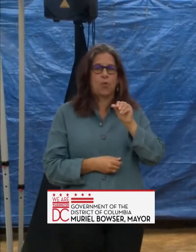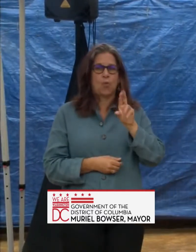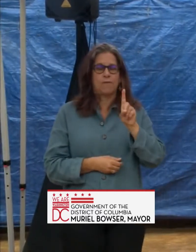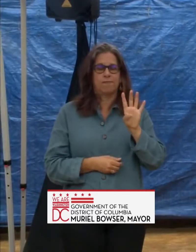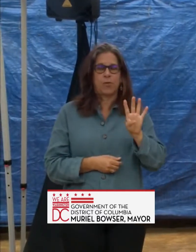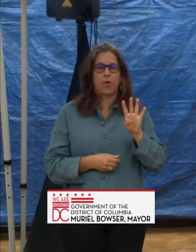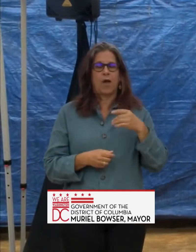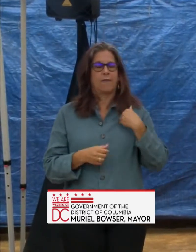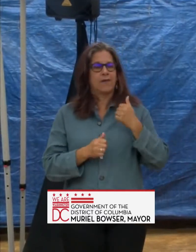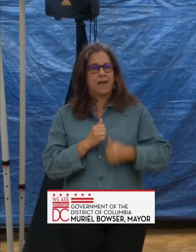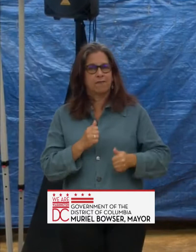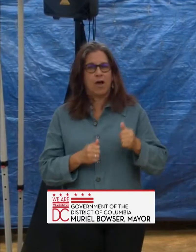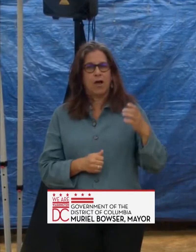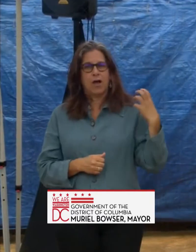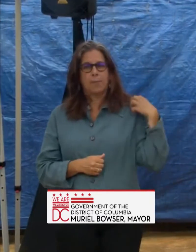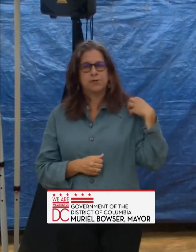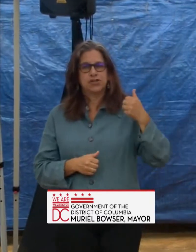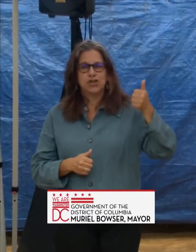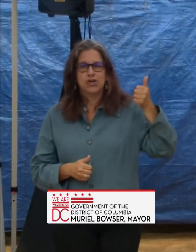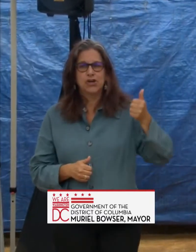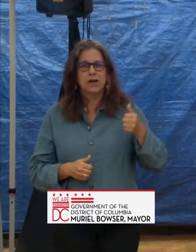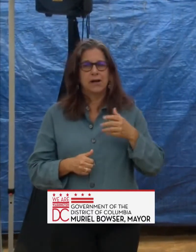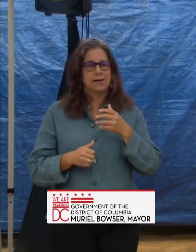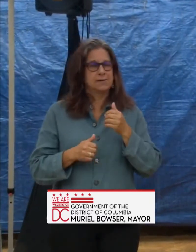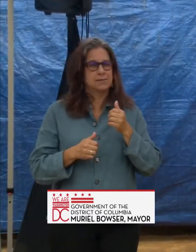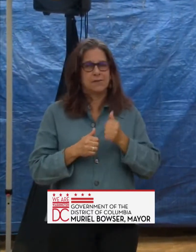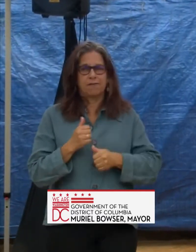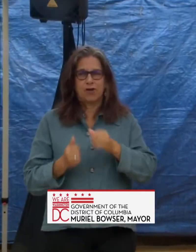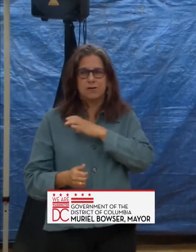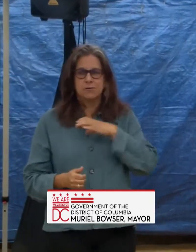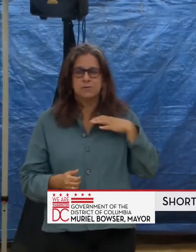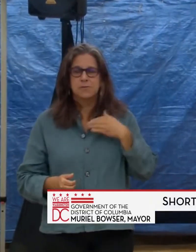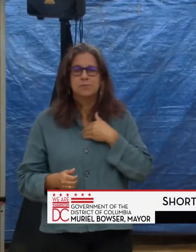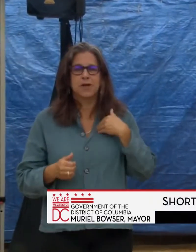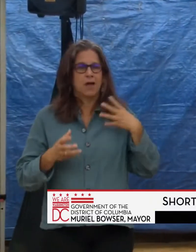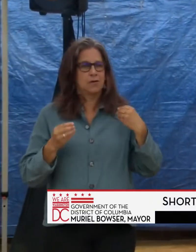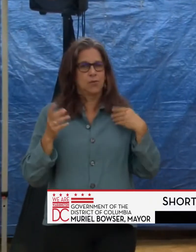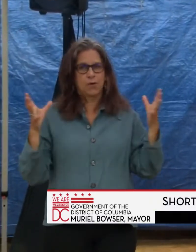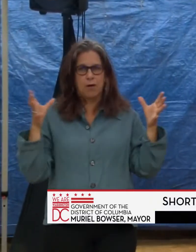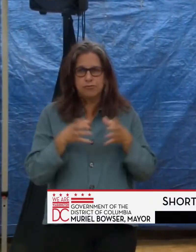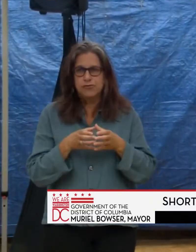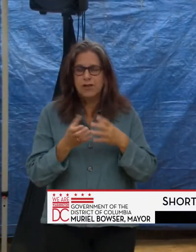DISCUSS THIS BUILDING AND WHERE WE HAVE BEEN WITH THIS BUILDING.